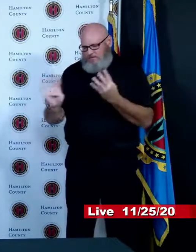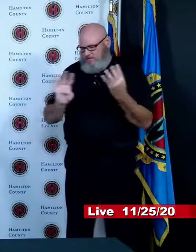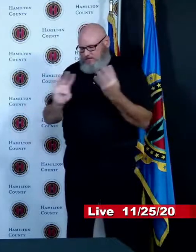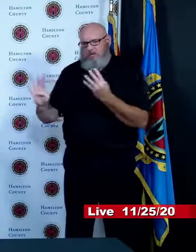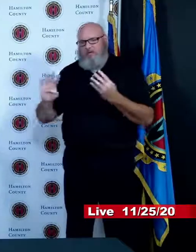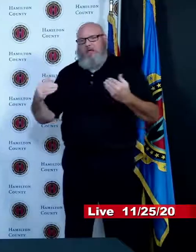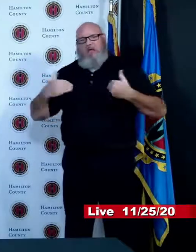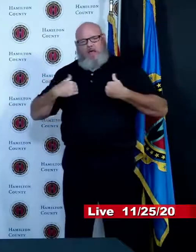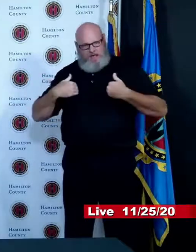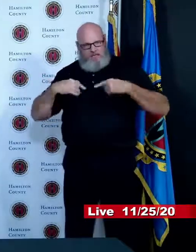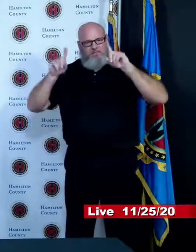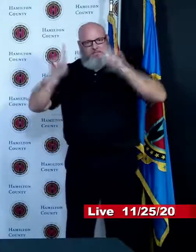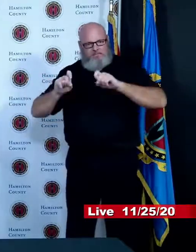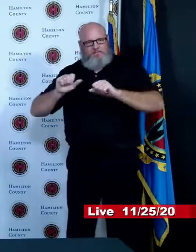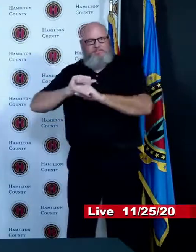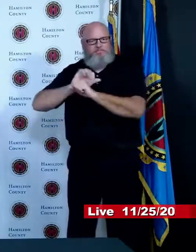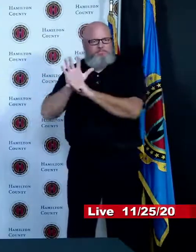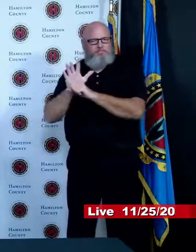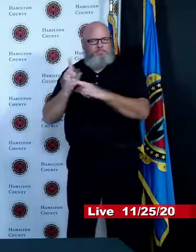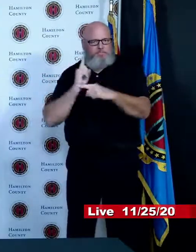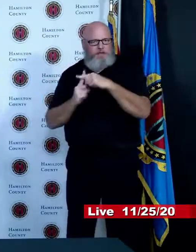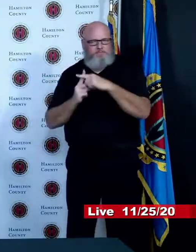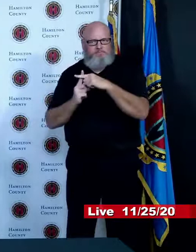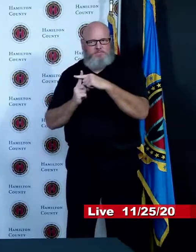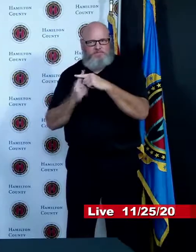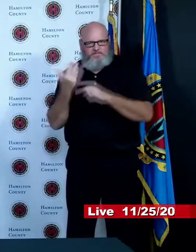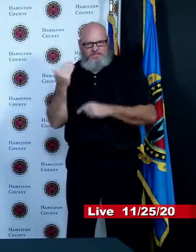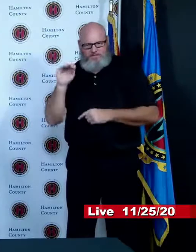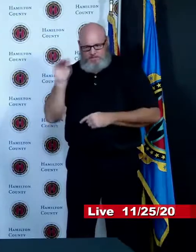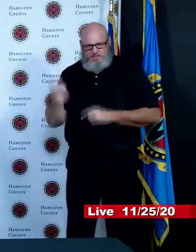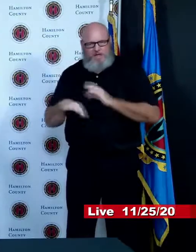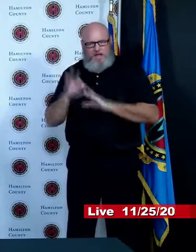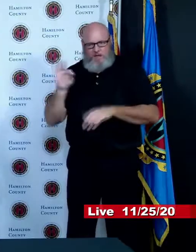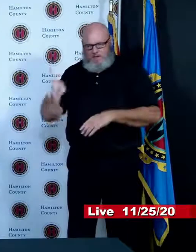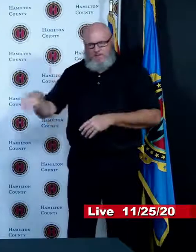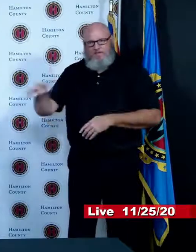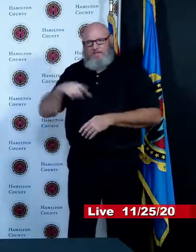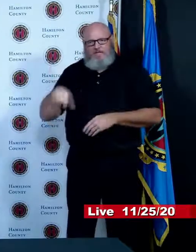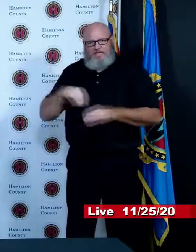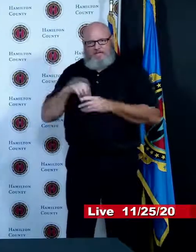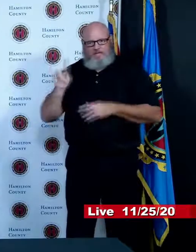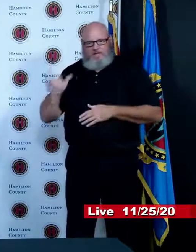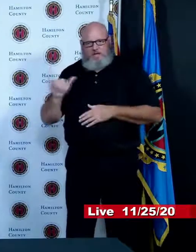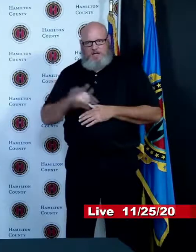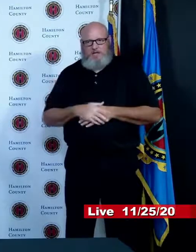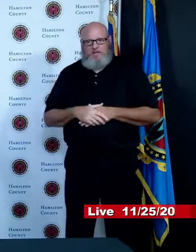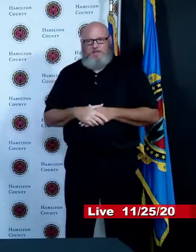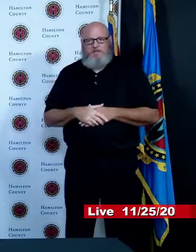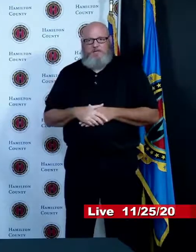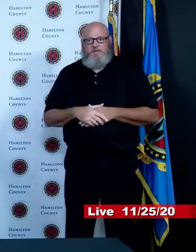on average positivity rates are about 12% in the county as a whole closer to 15 percent when you